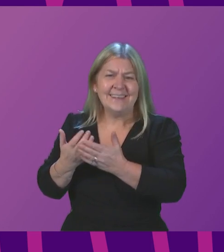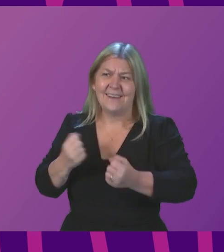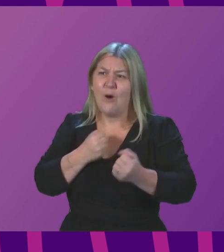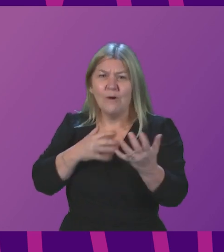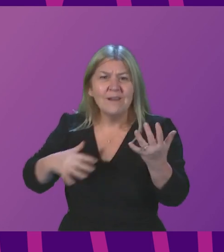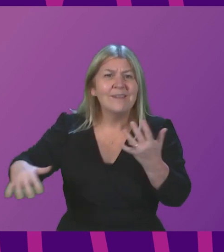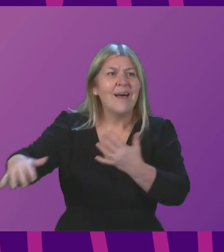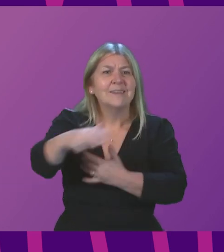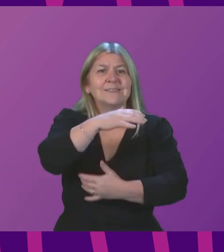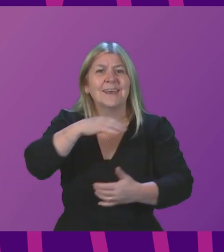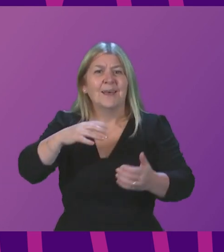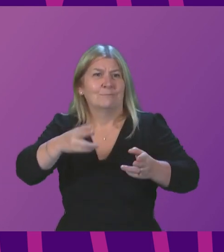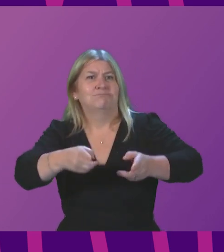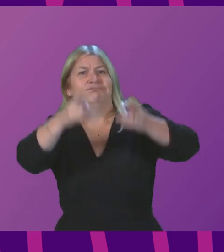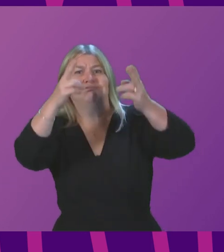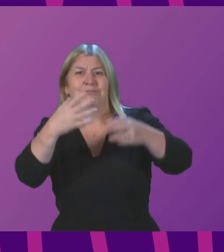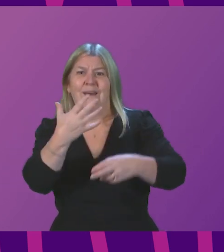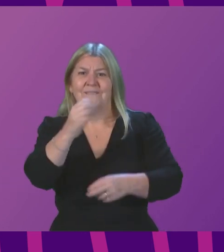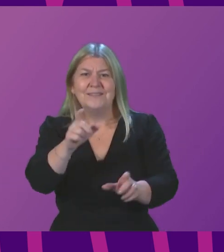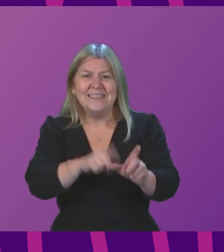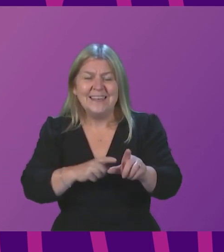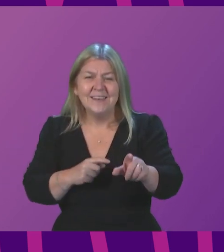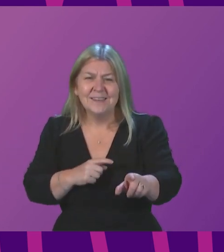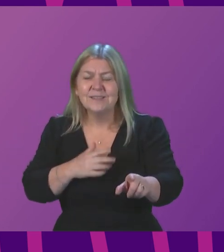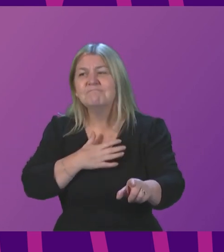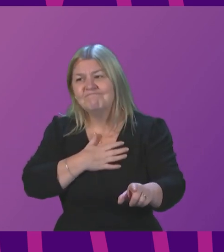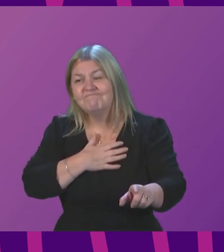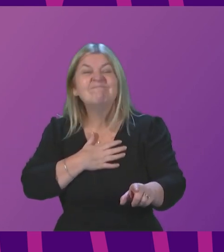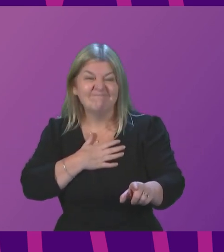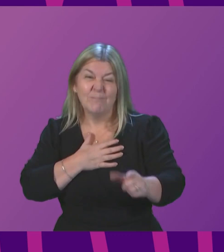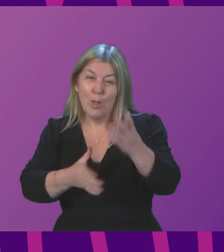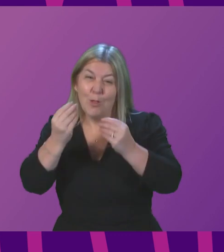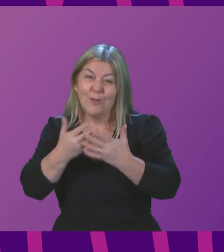There are lessons to learn; I talked about some of them earlier. Not long ago, it would